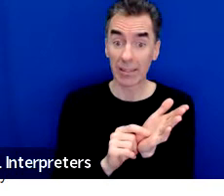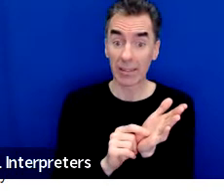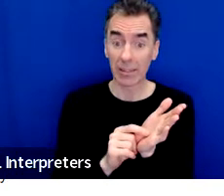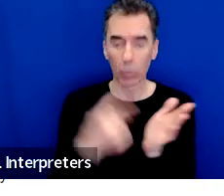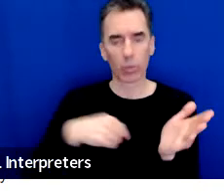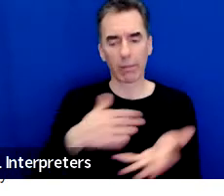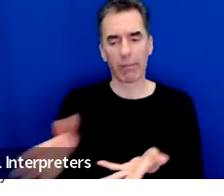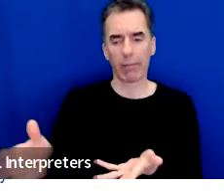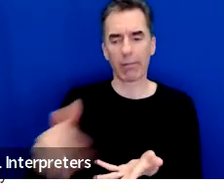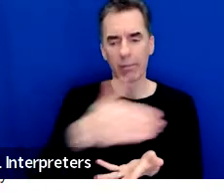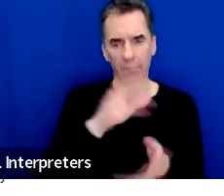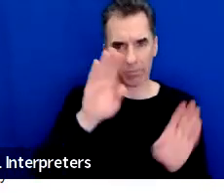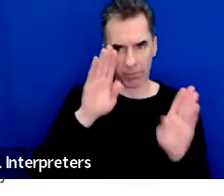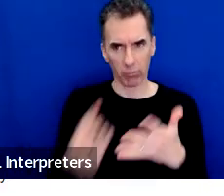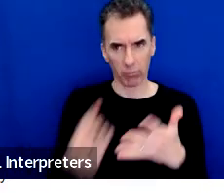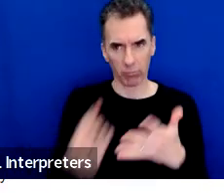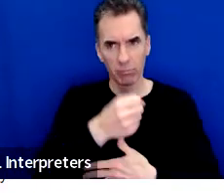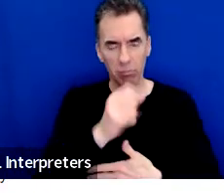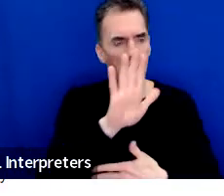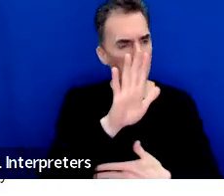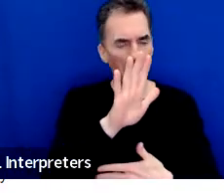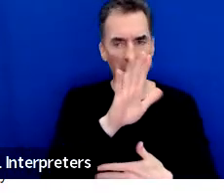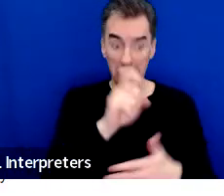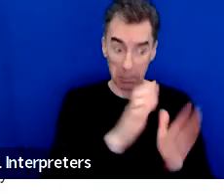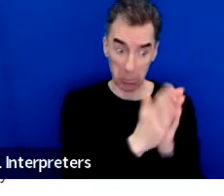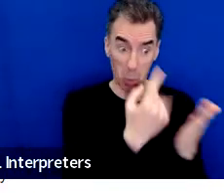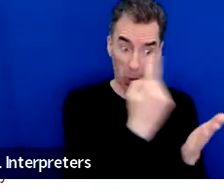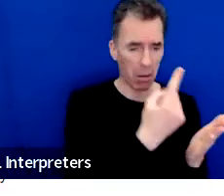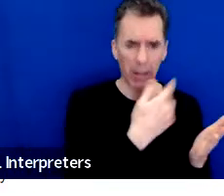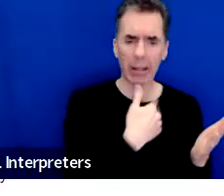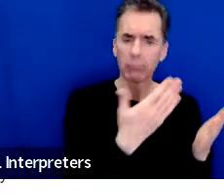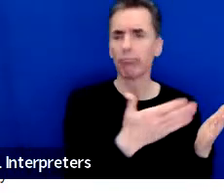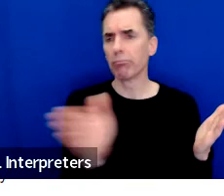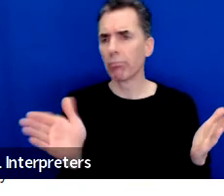But again, I feel like we can expand this role into helping with research